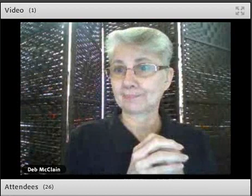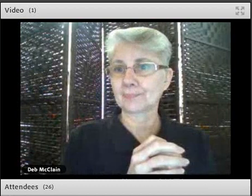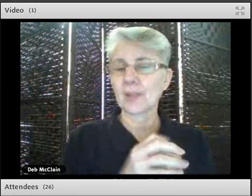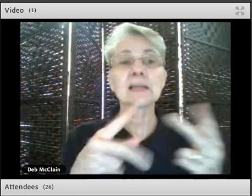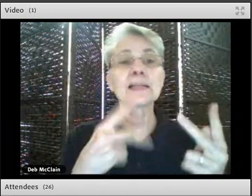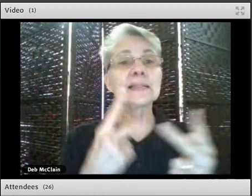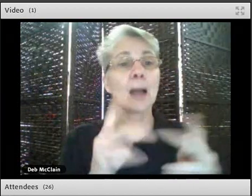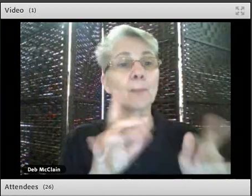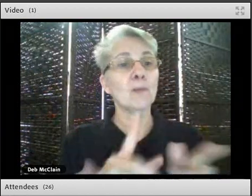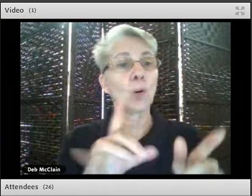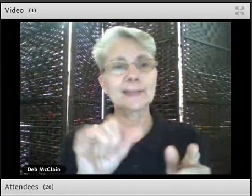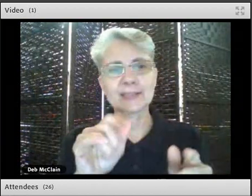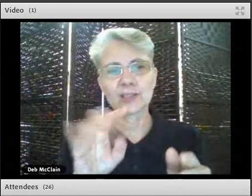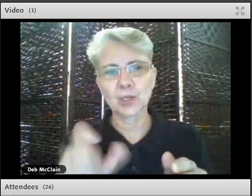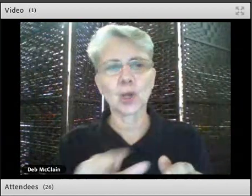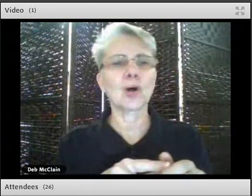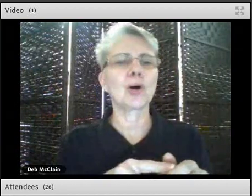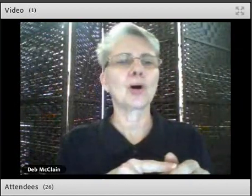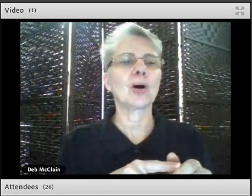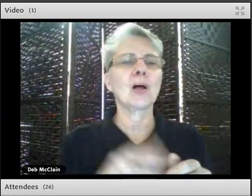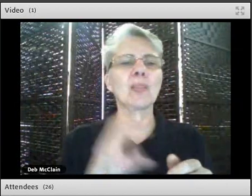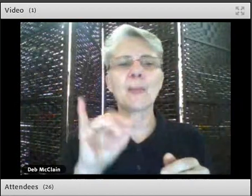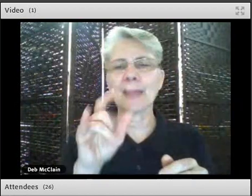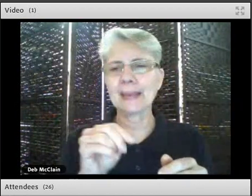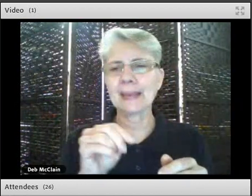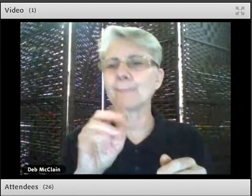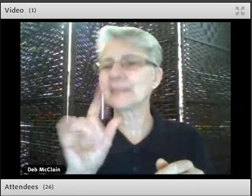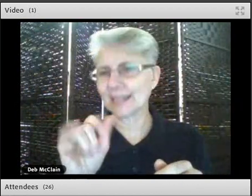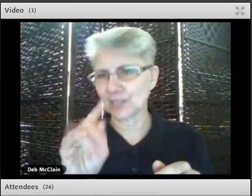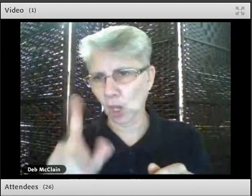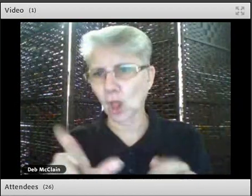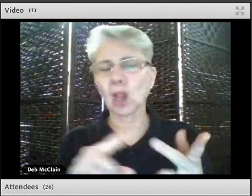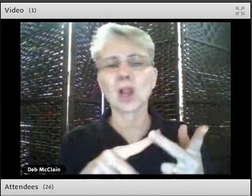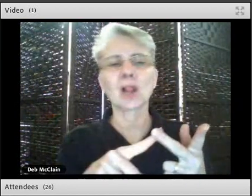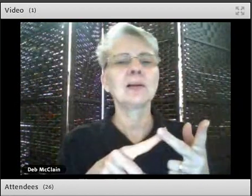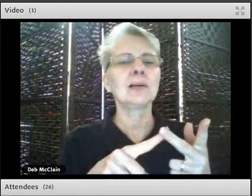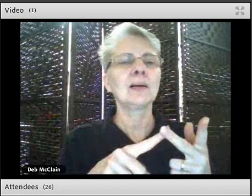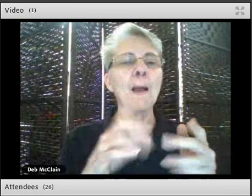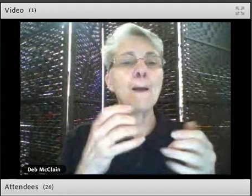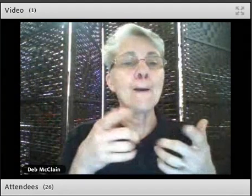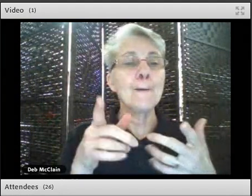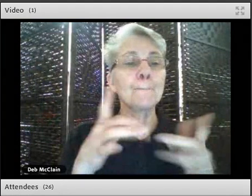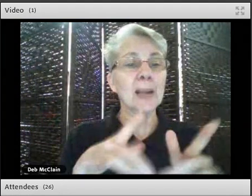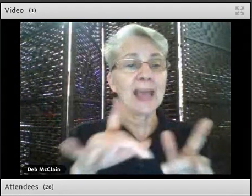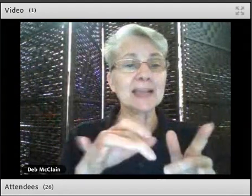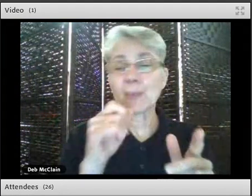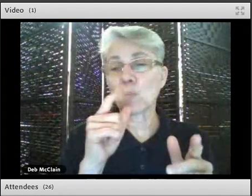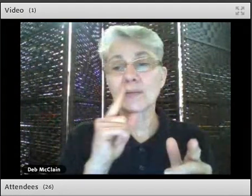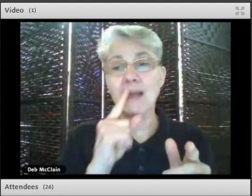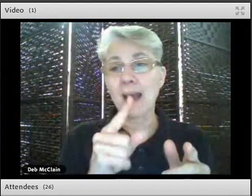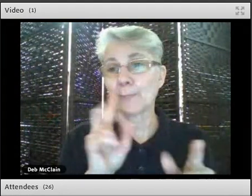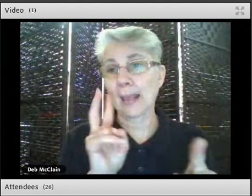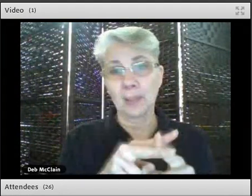for digital resources. The configuration of playback channels, that will usually be presented to you somewhere.